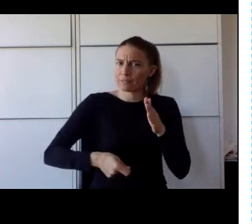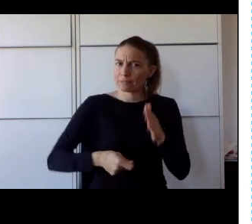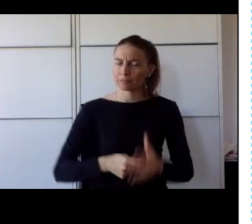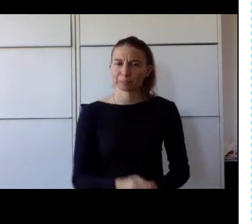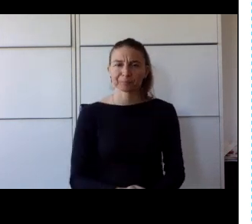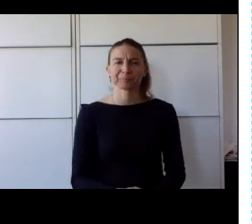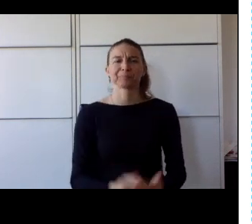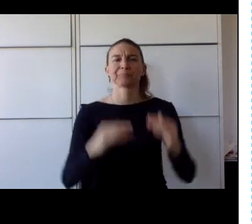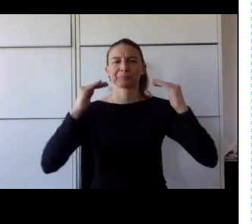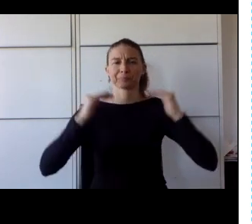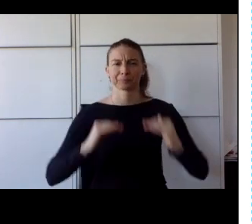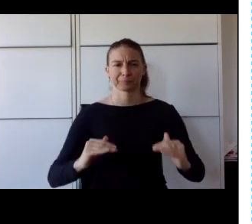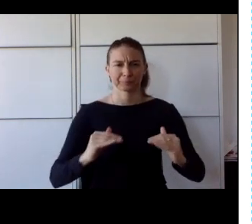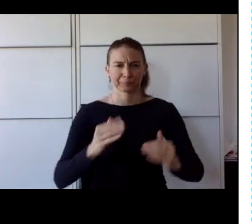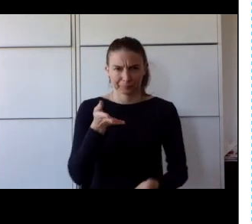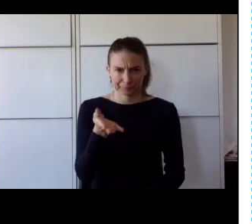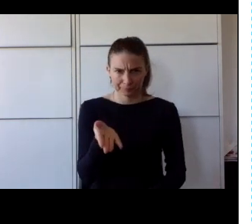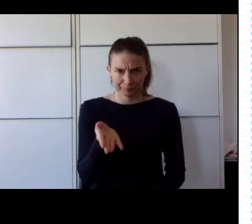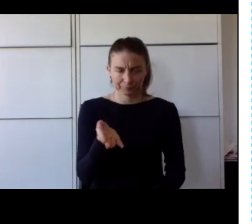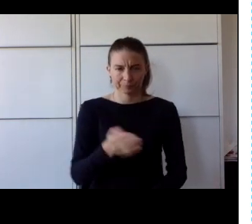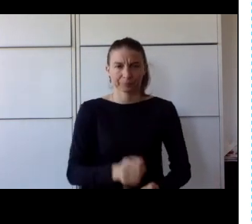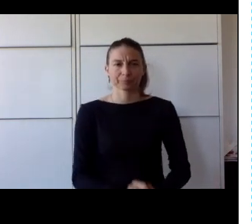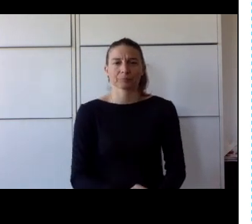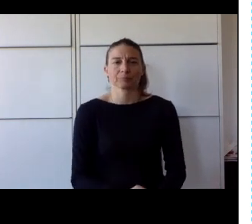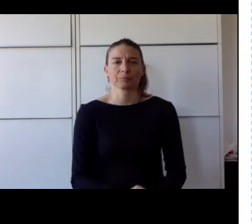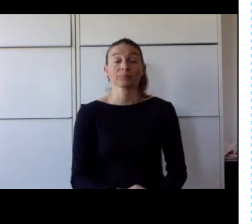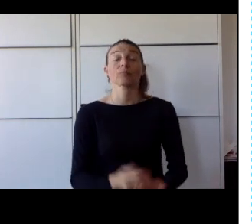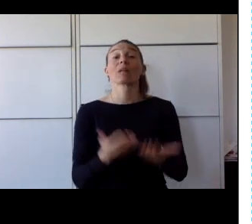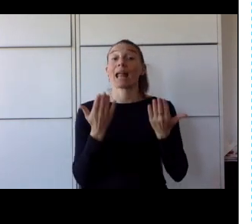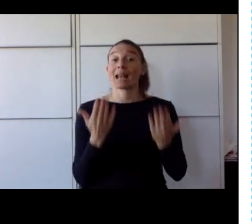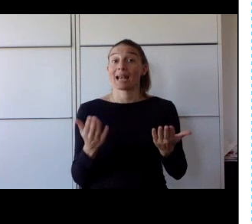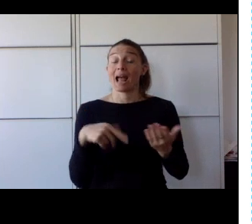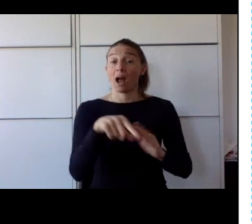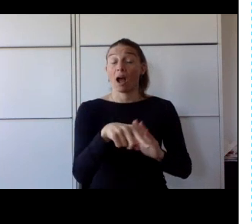And here we come to the core Article of the Code,